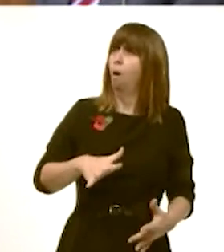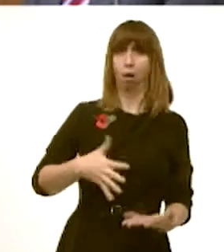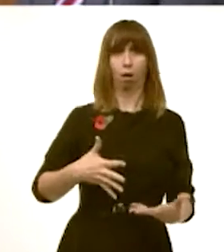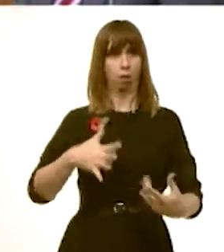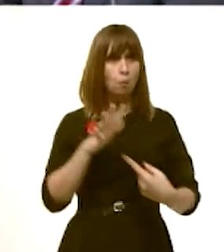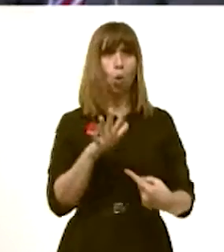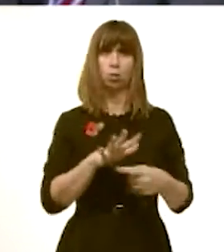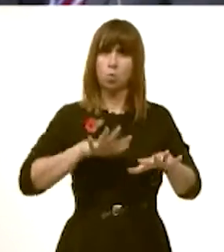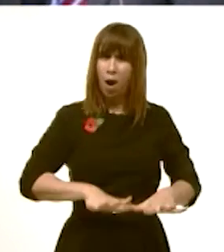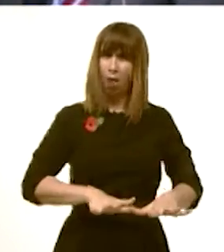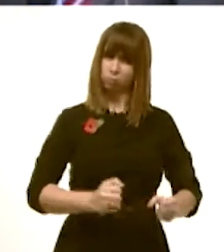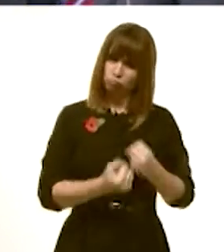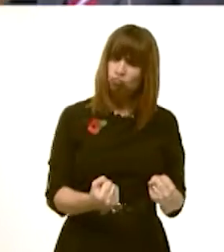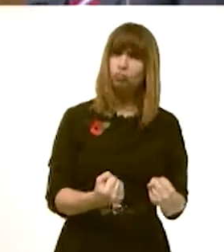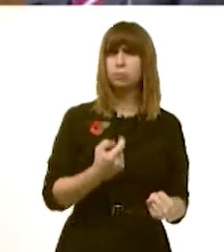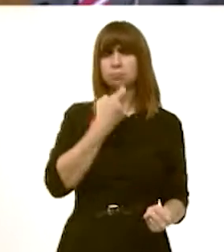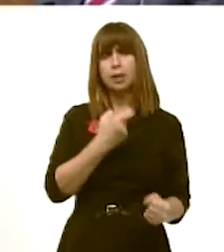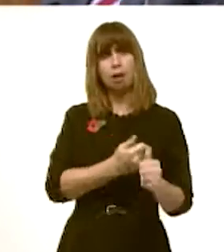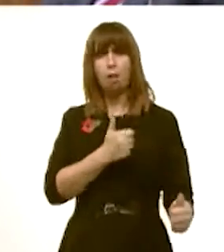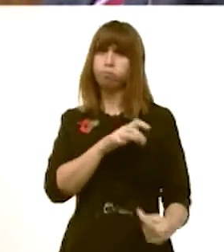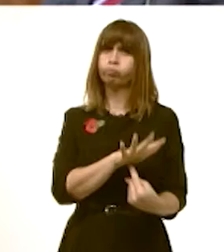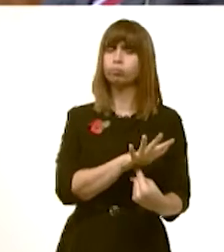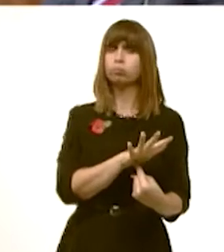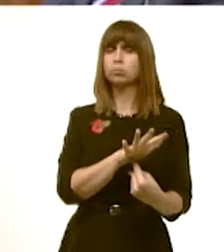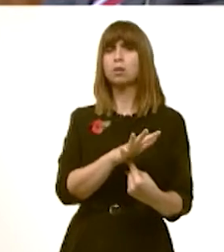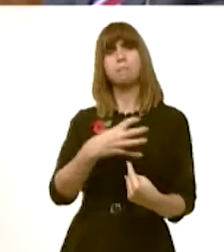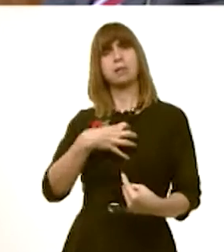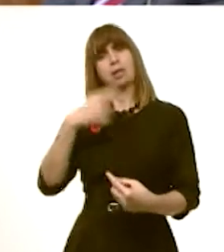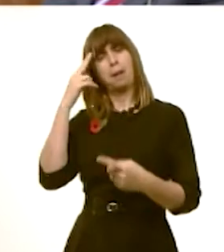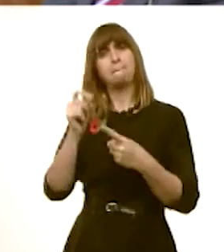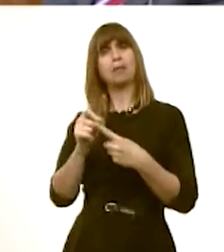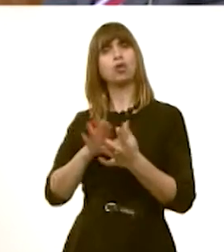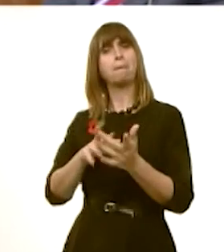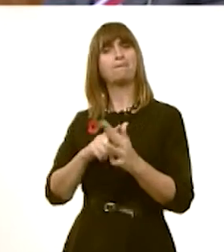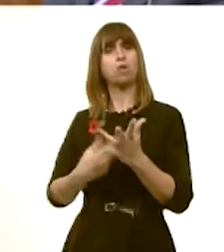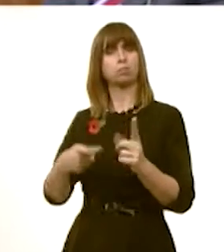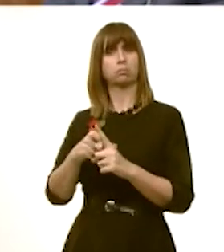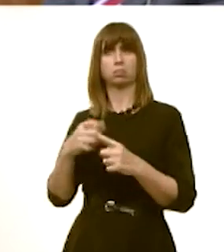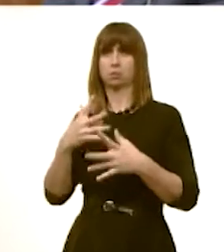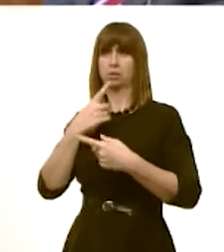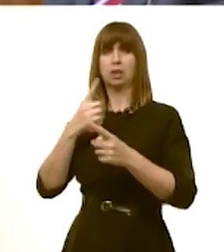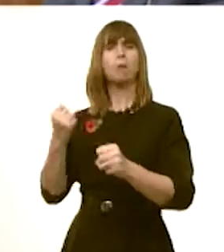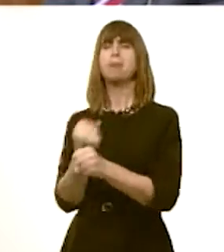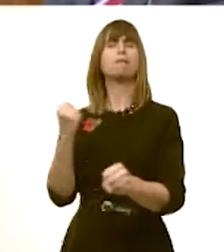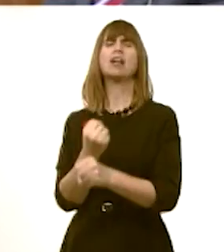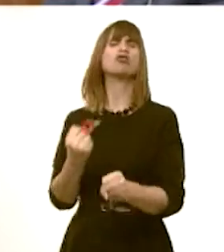I read with interest, for example, the comments of Professor Patrick Minford with regard to EU membership, when he seemed to suggest that manufacturing wasnít important and that the